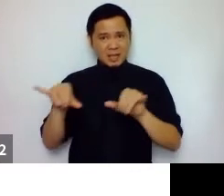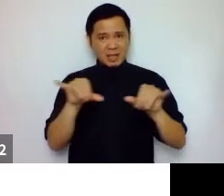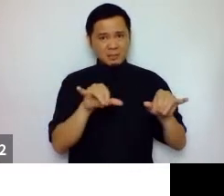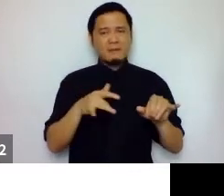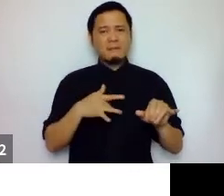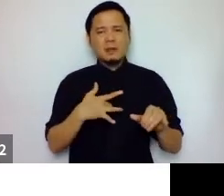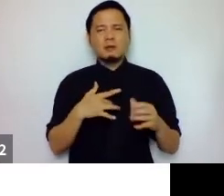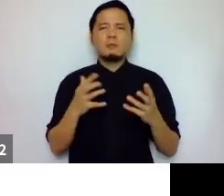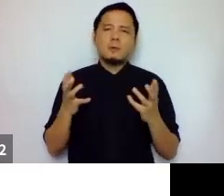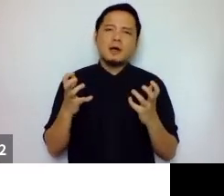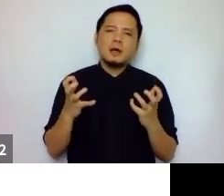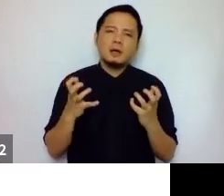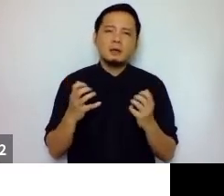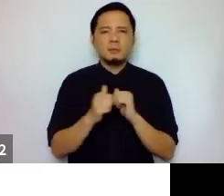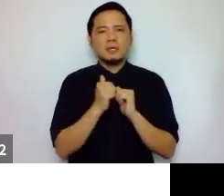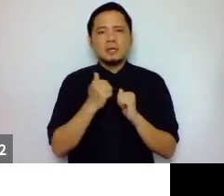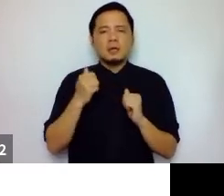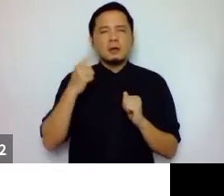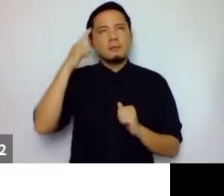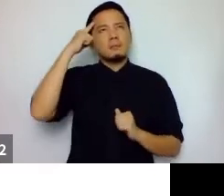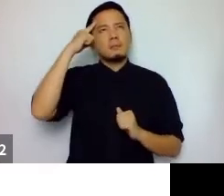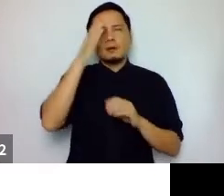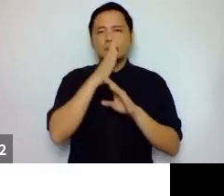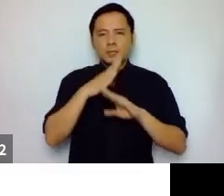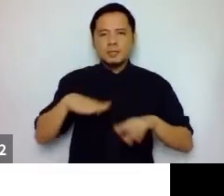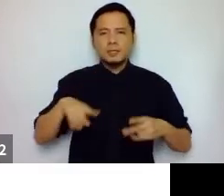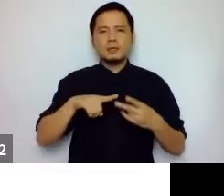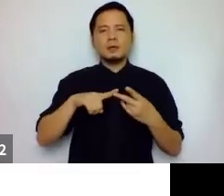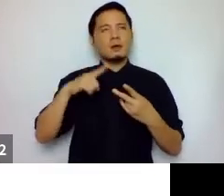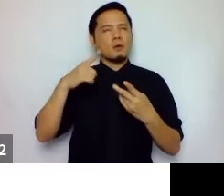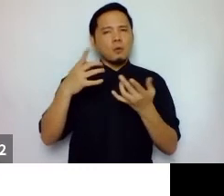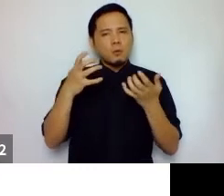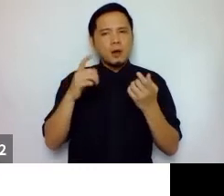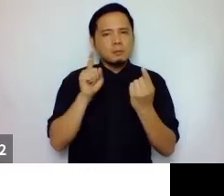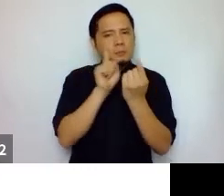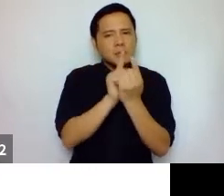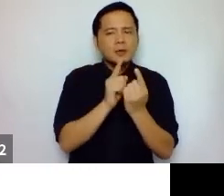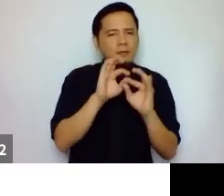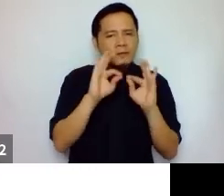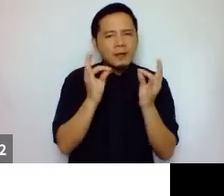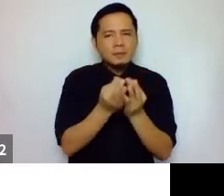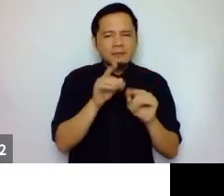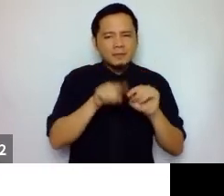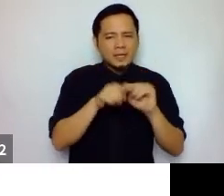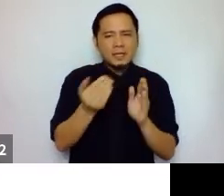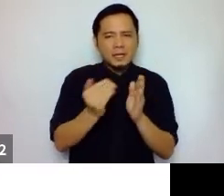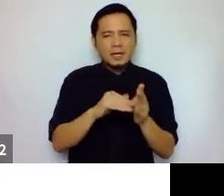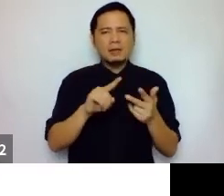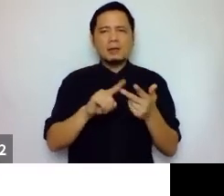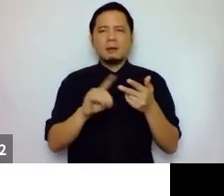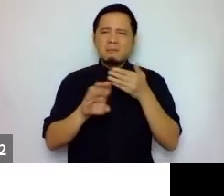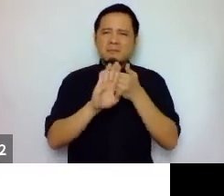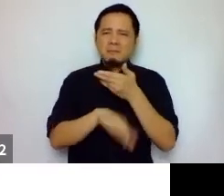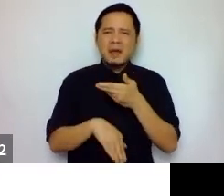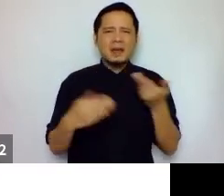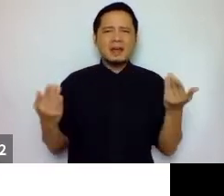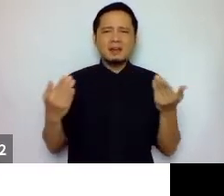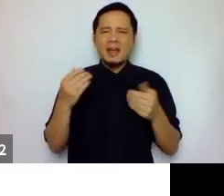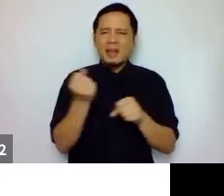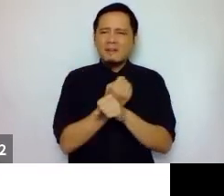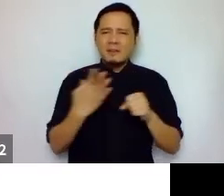It’s a longing for peace of mind, a longing to be with your loved ones again, and a longing to go back to the things that we all miss and so much more.